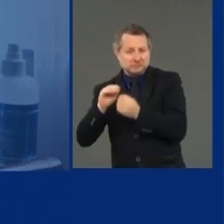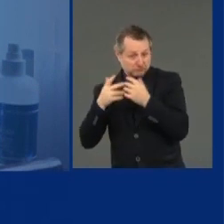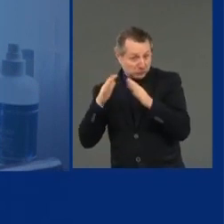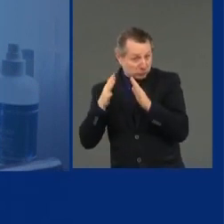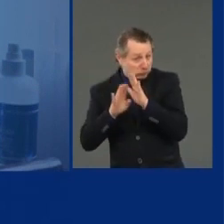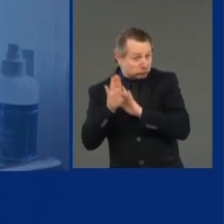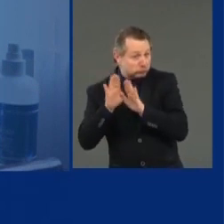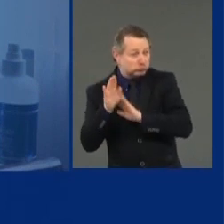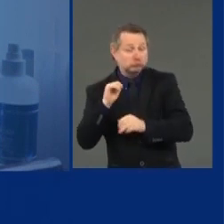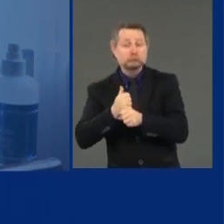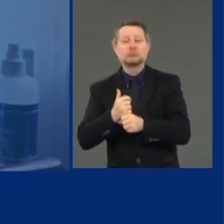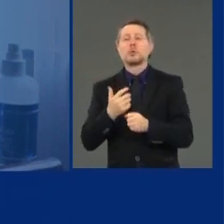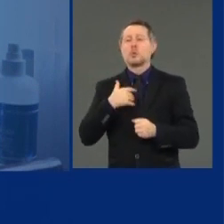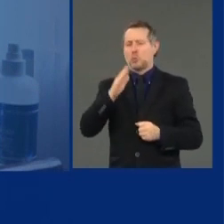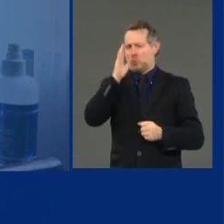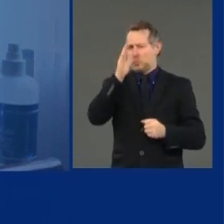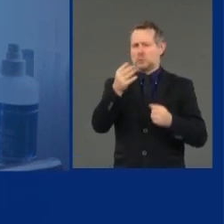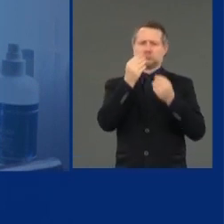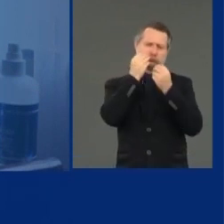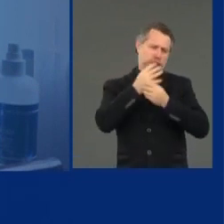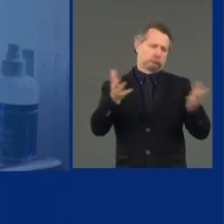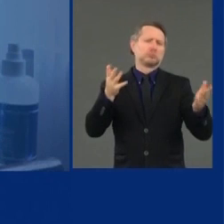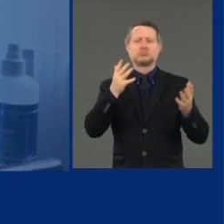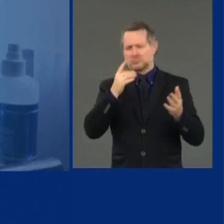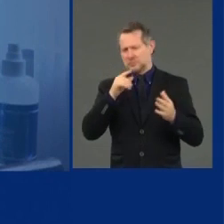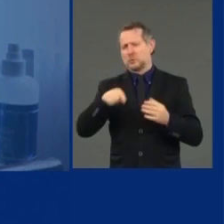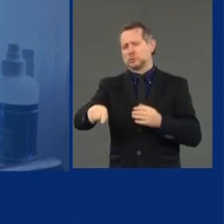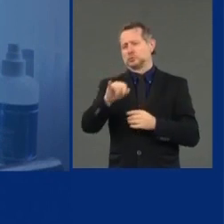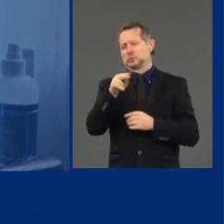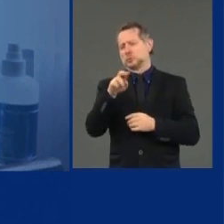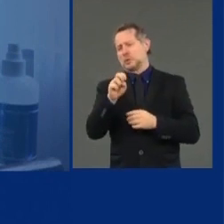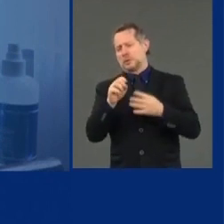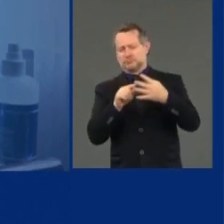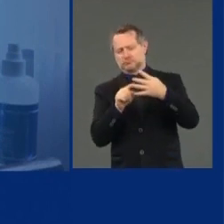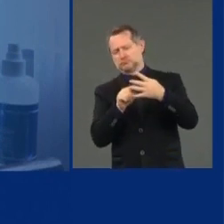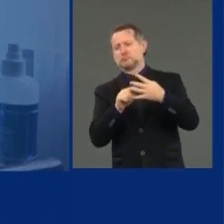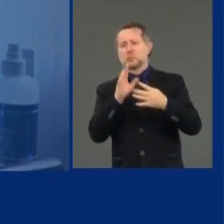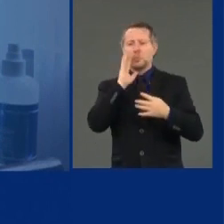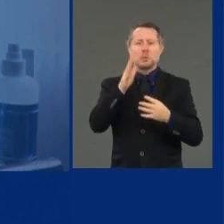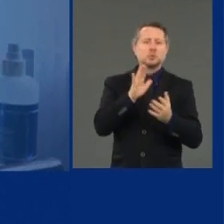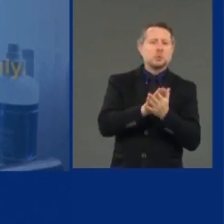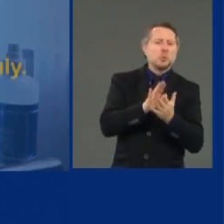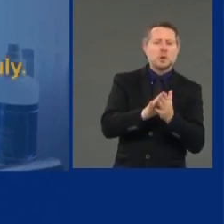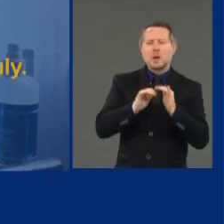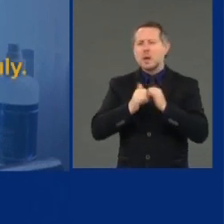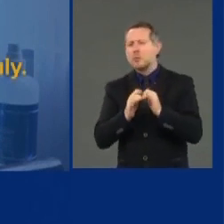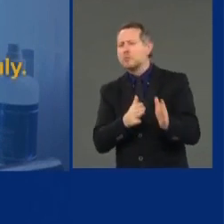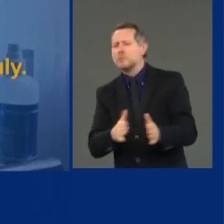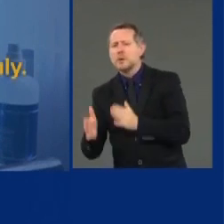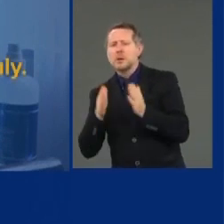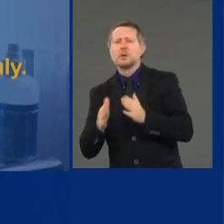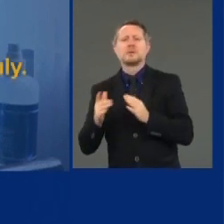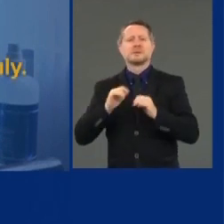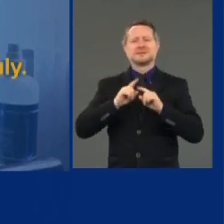VACCINE PROCEEDS. WE WILL ISSUE GUIDELINES BEGINNING OF JUNE ON WHAT